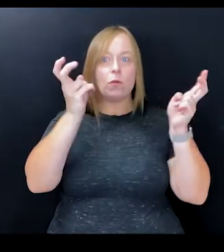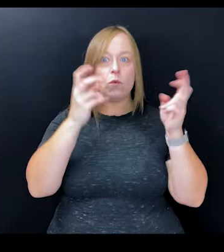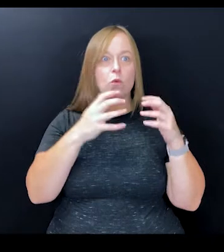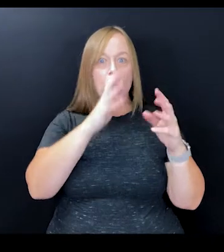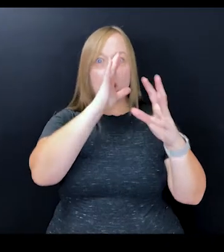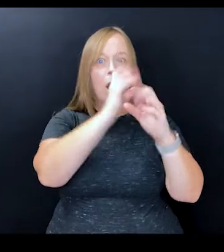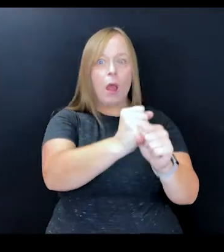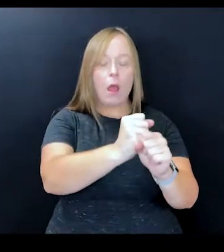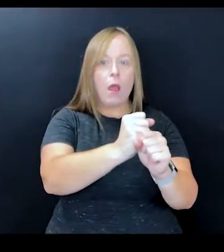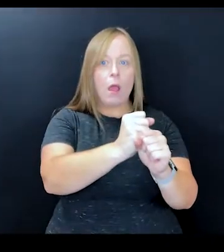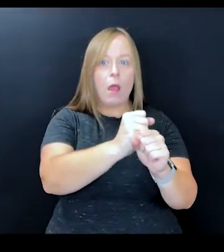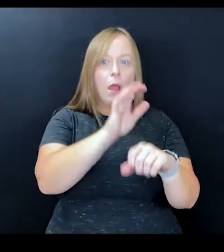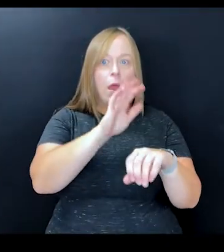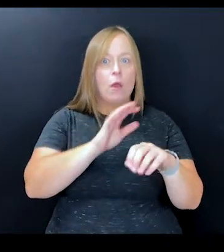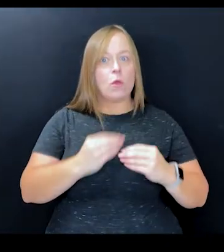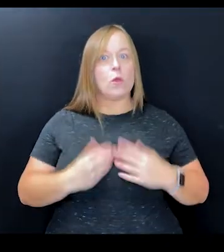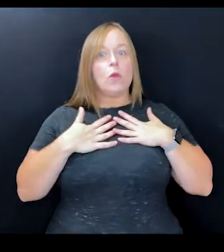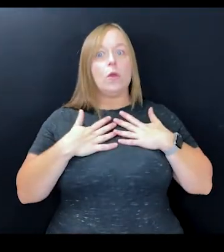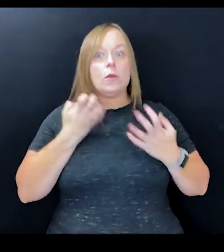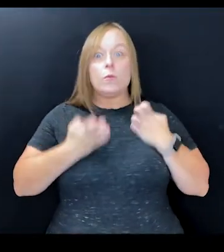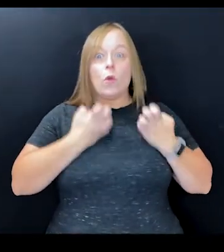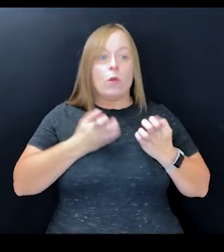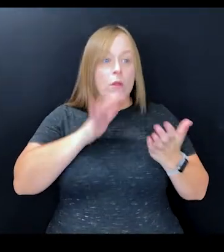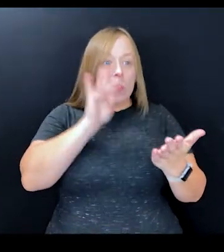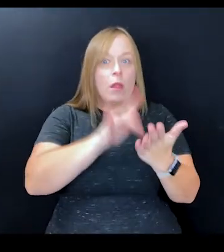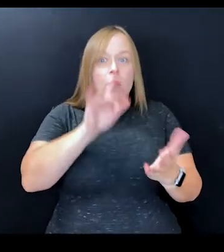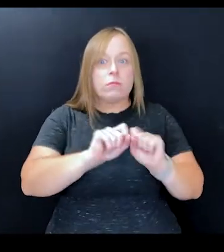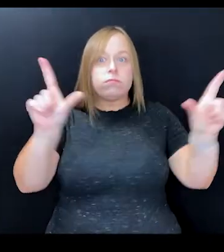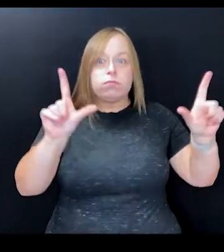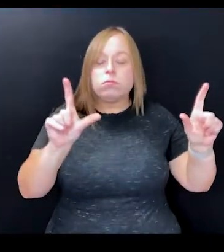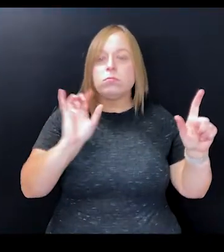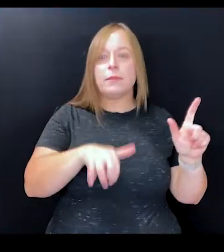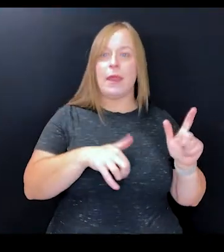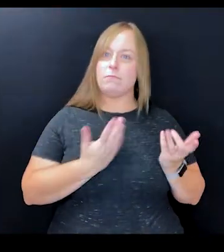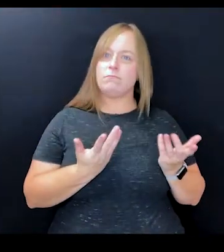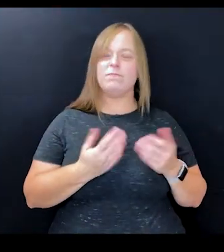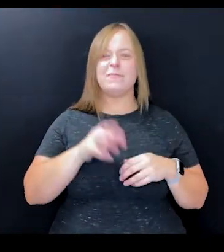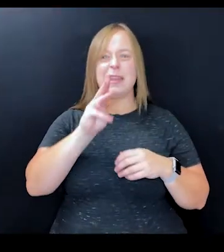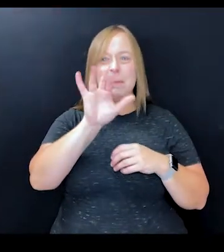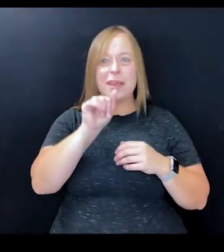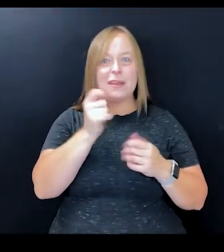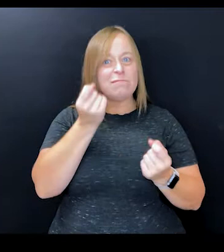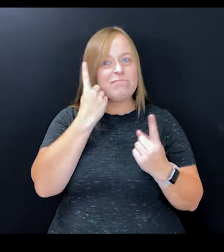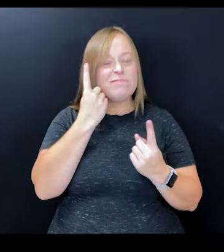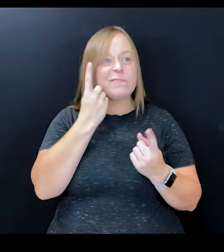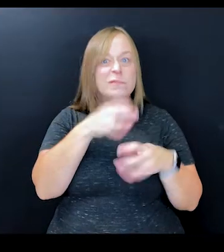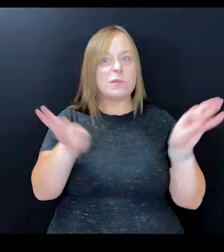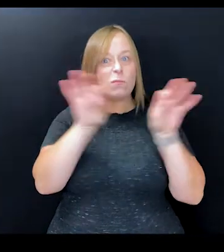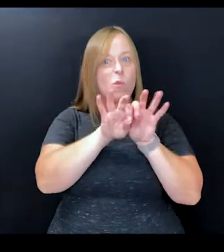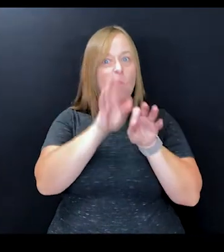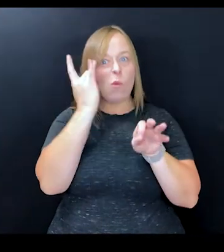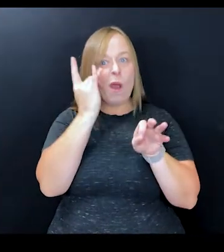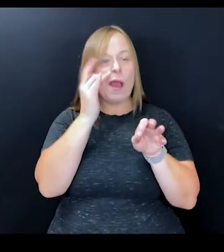that provoke intense feelings and emotions. Media literacy is important when it comes to being an informed voter,